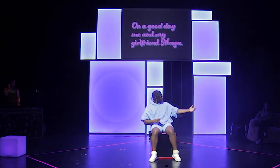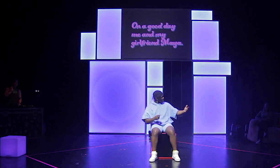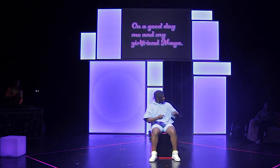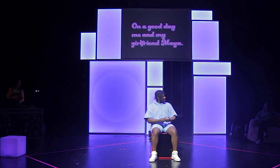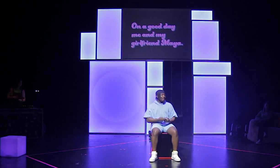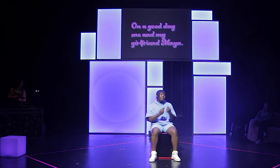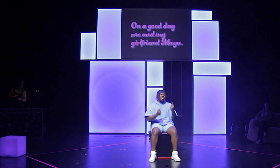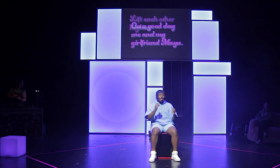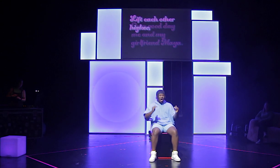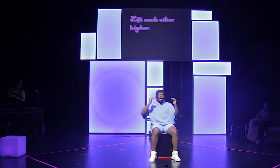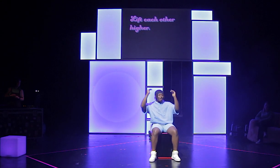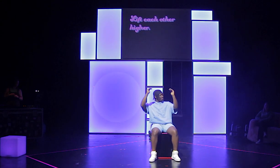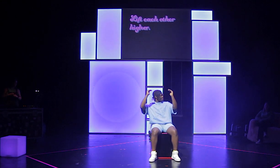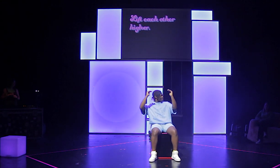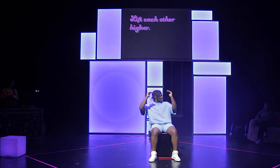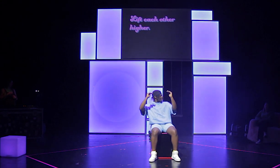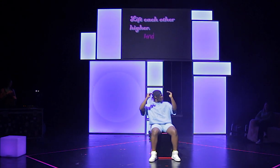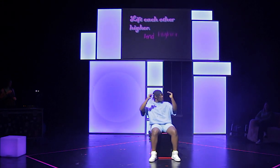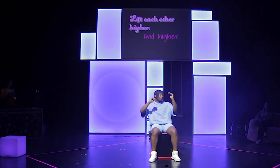Maya, lift each other higher. - And higher.